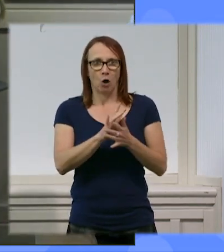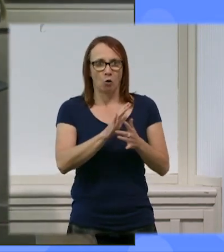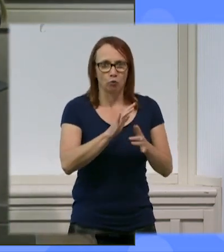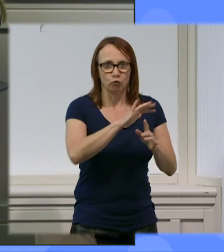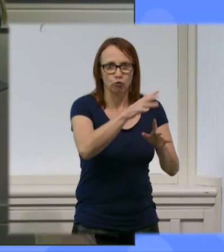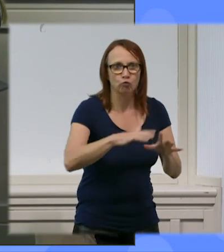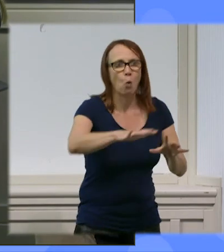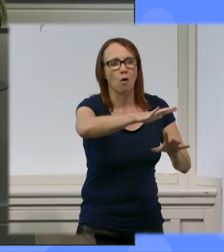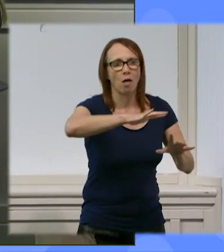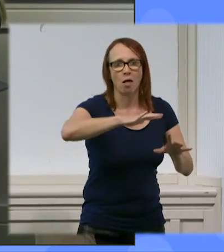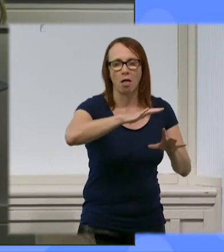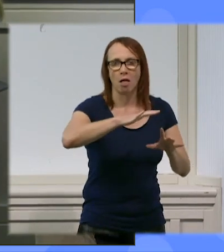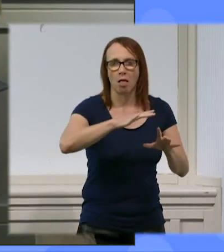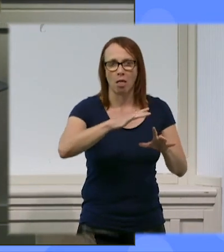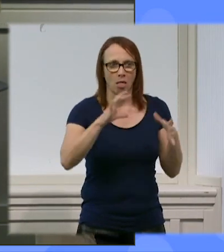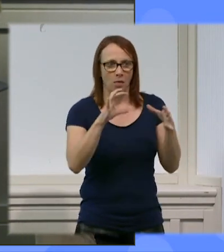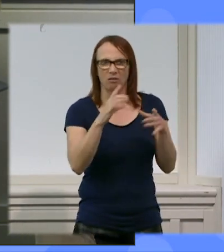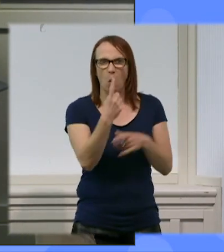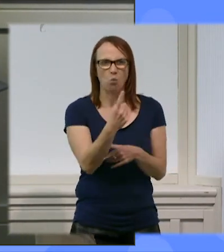jobs as well they're not just your one a day I mean that's not going to help